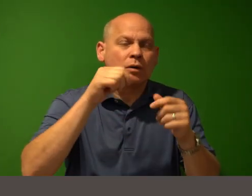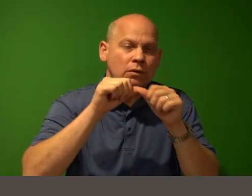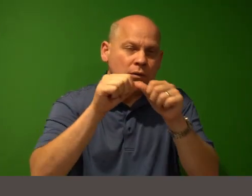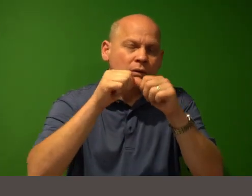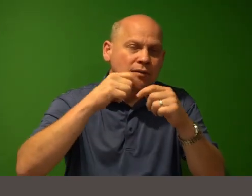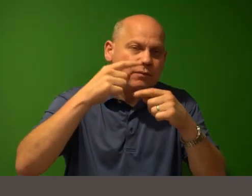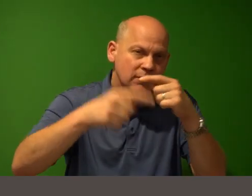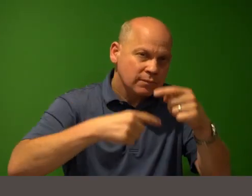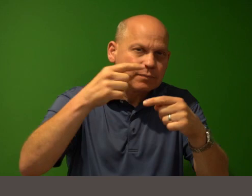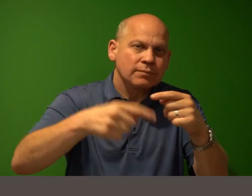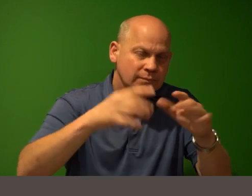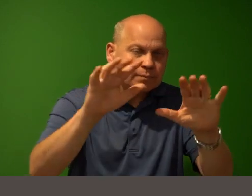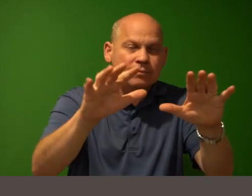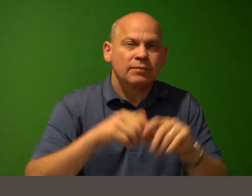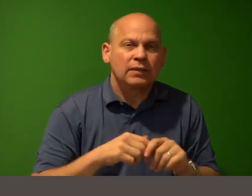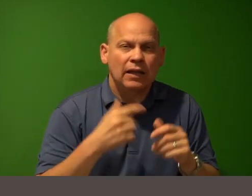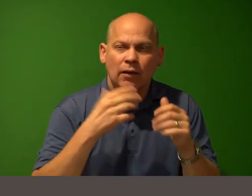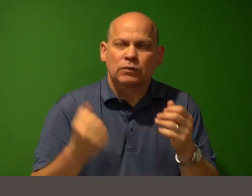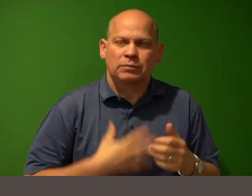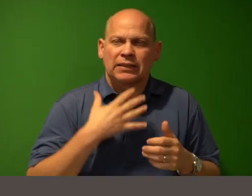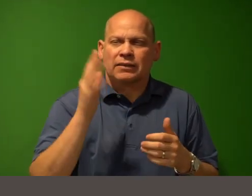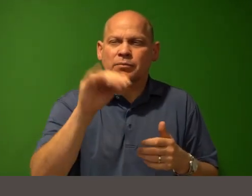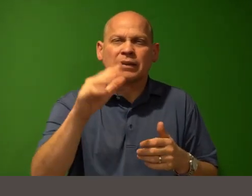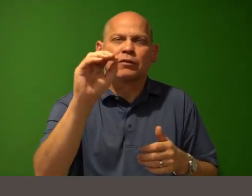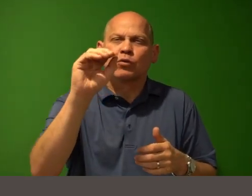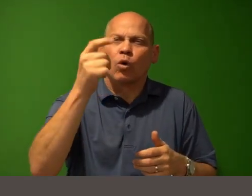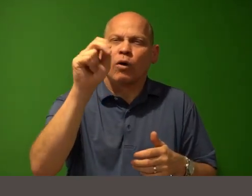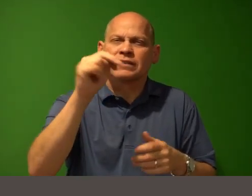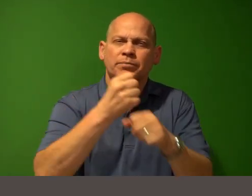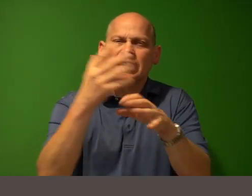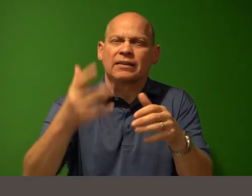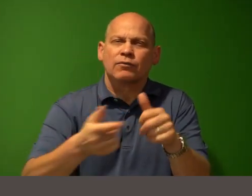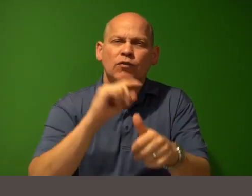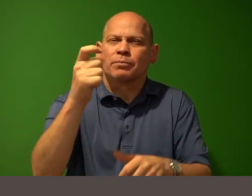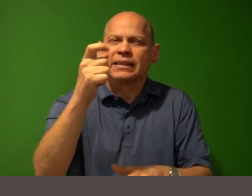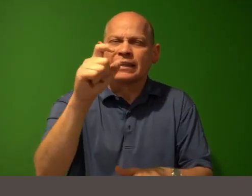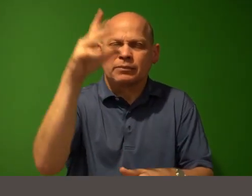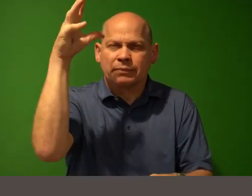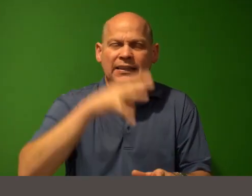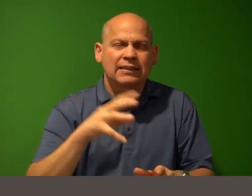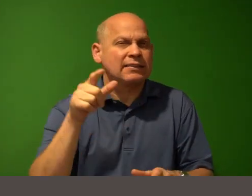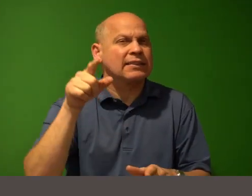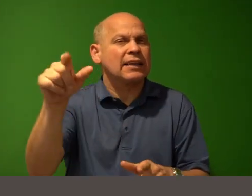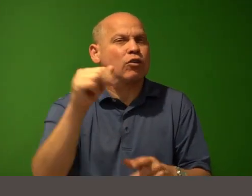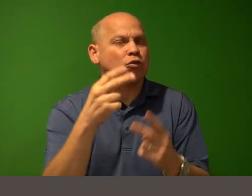I was inspired to do this by Nanny and Orphanmaker from the X-Men. They are two villains: